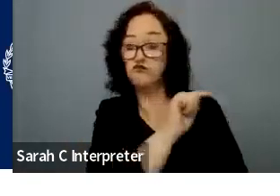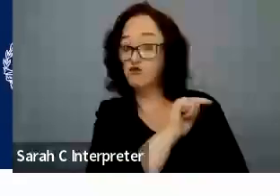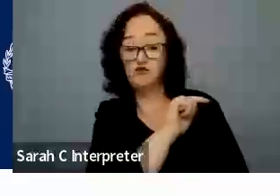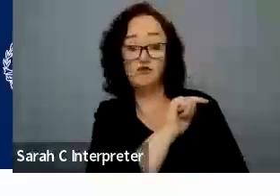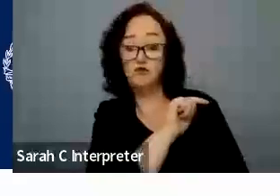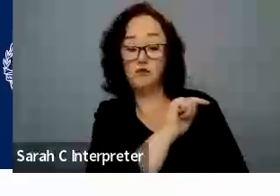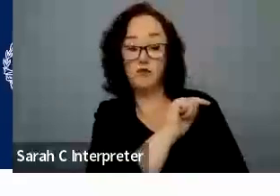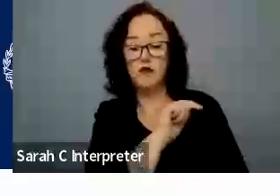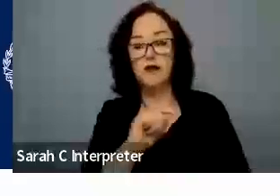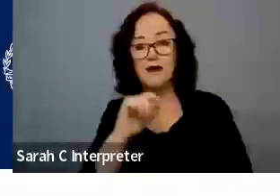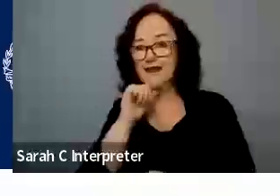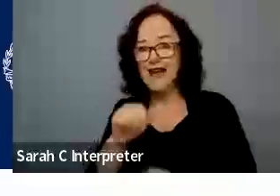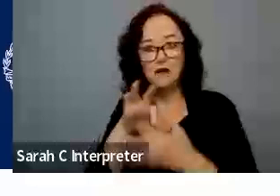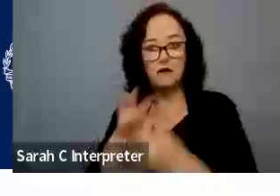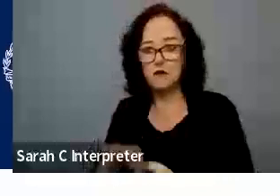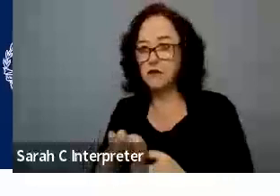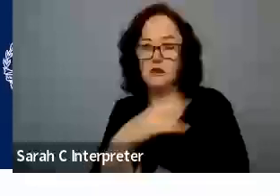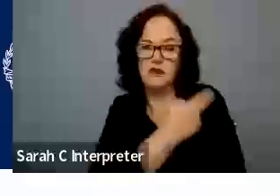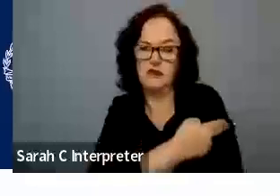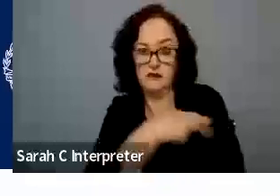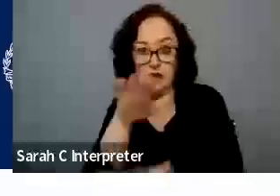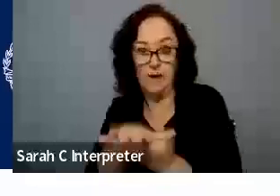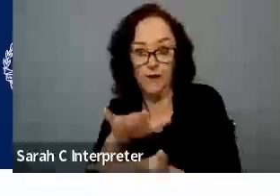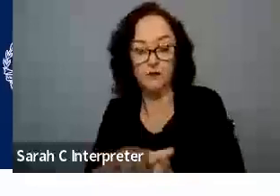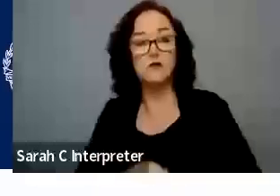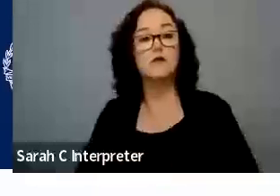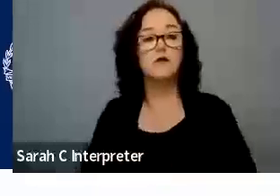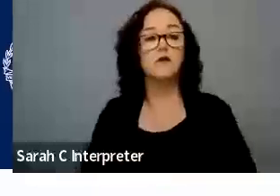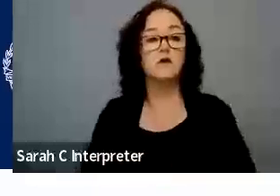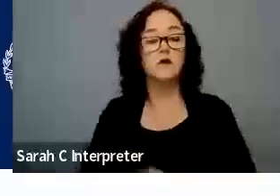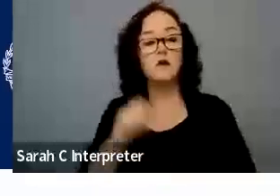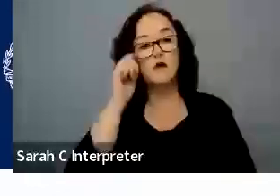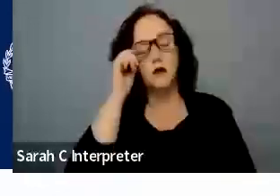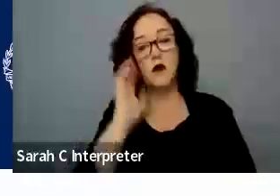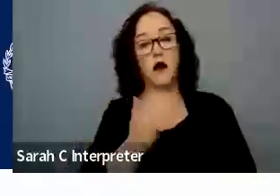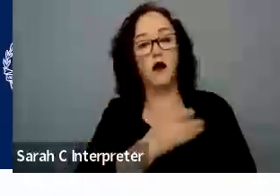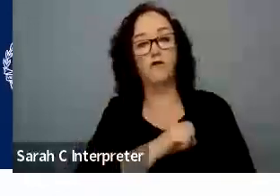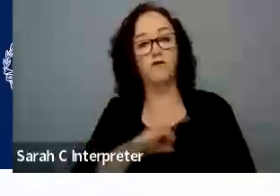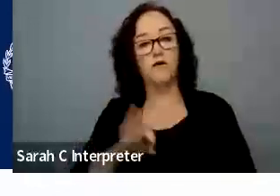campuses. Our faculty have taught and supervised students in multiple settings for many many years,